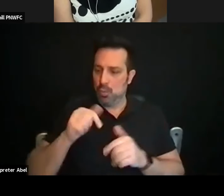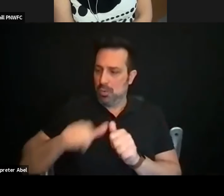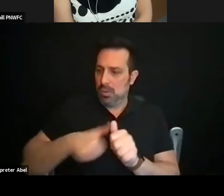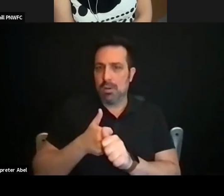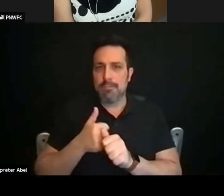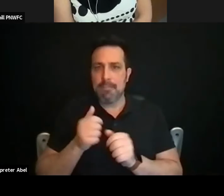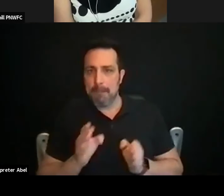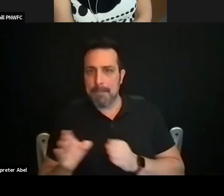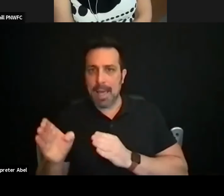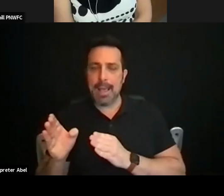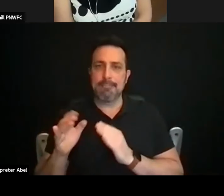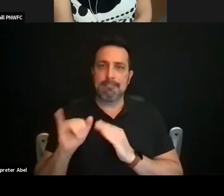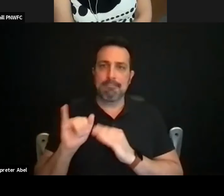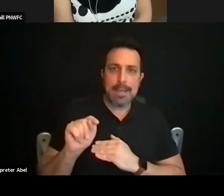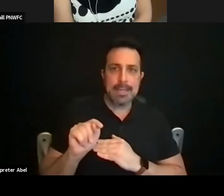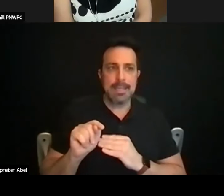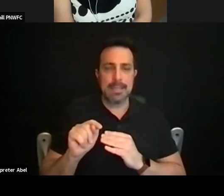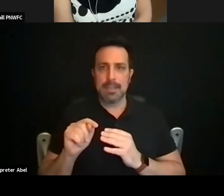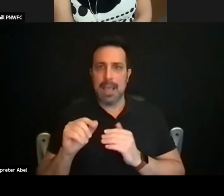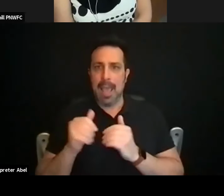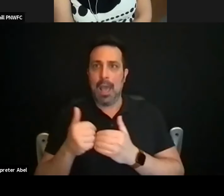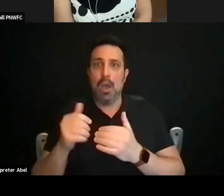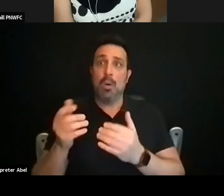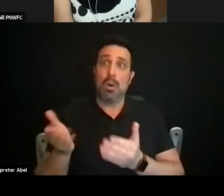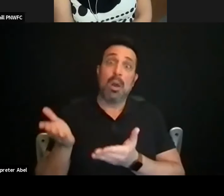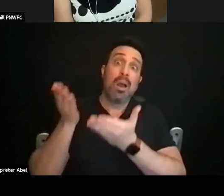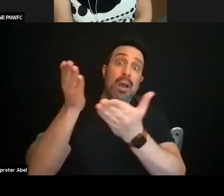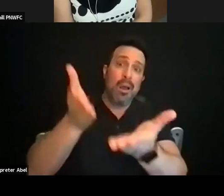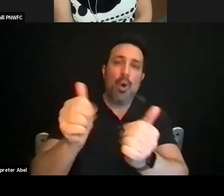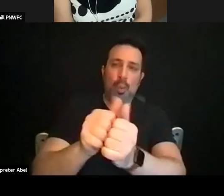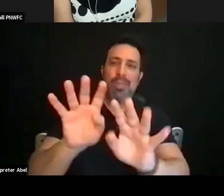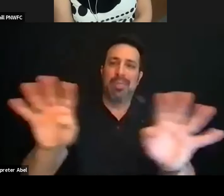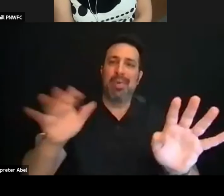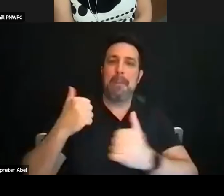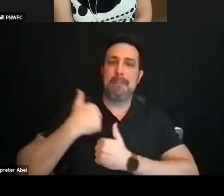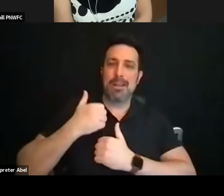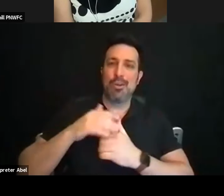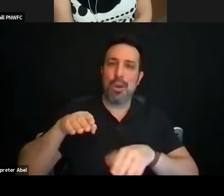boots on the ground but you also may be good at logistics. Helping organize, helping plan, helping come up